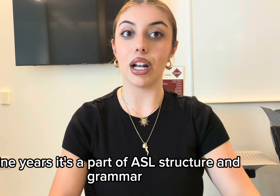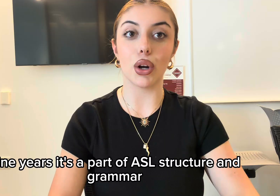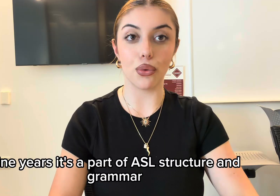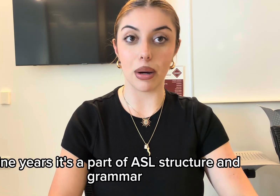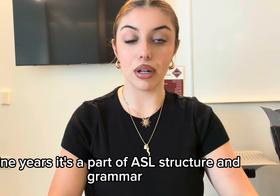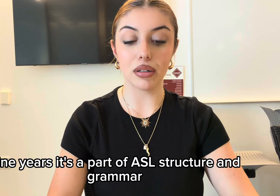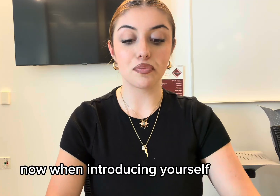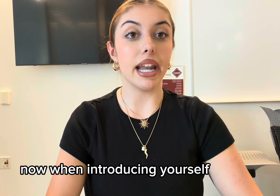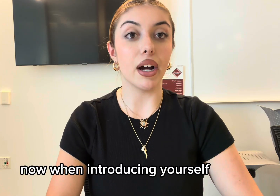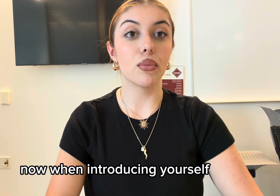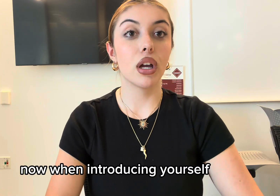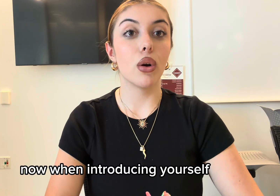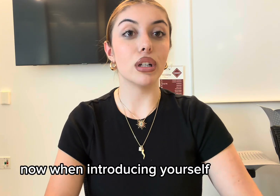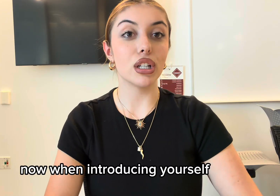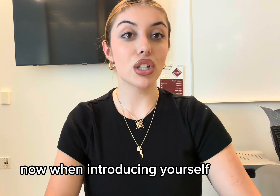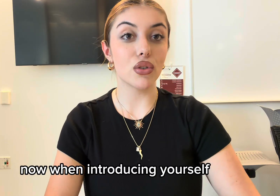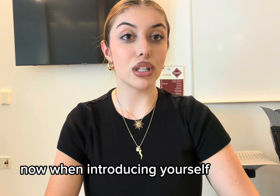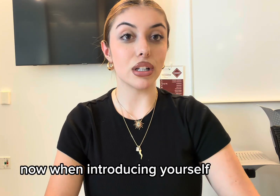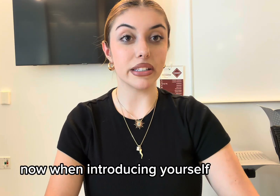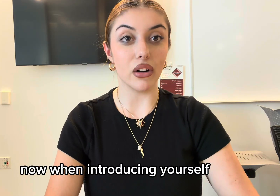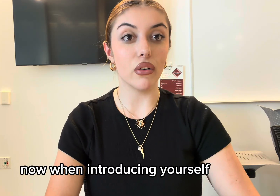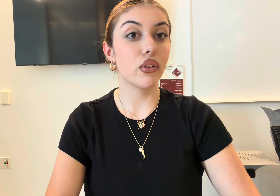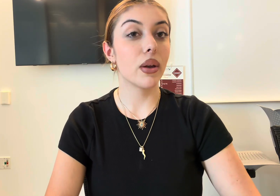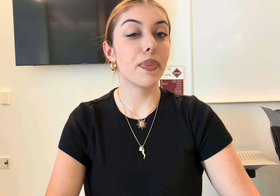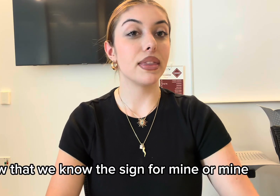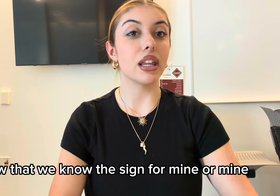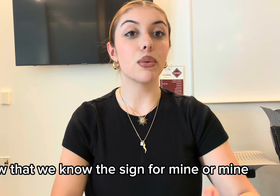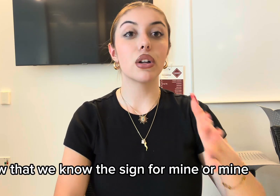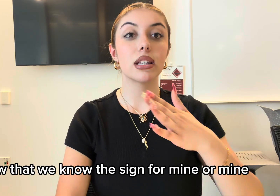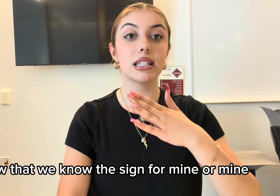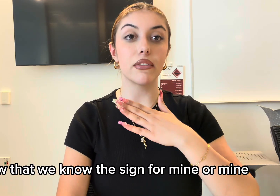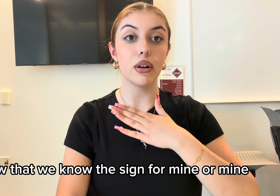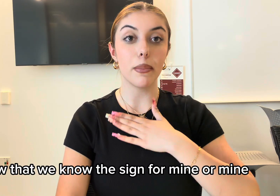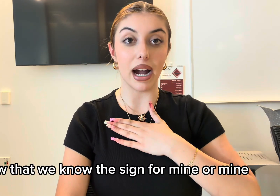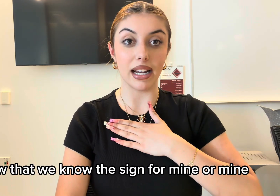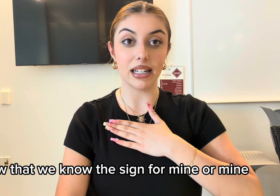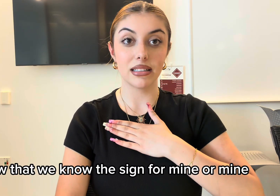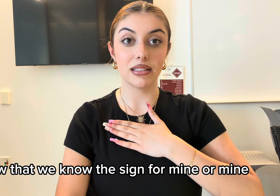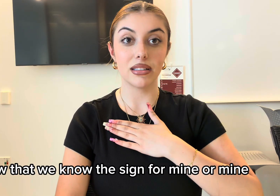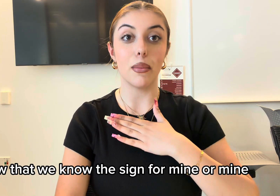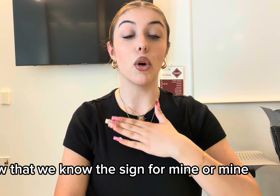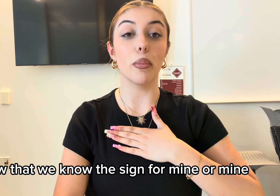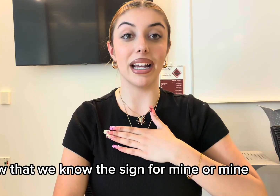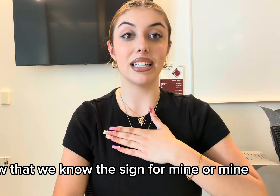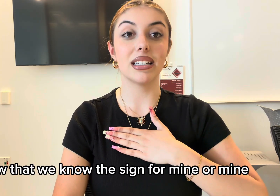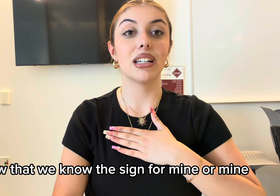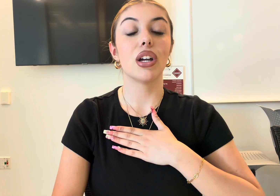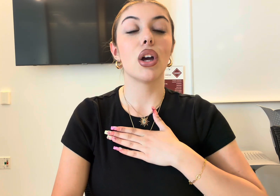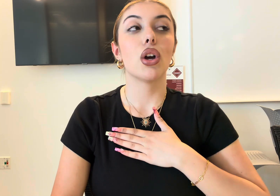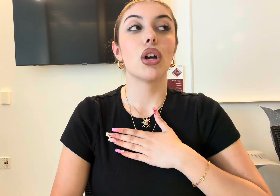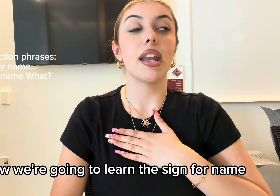and grammar. Now, when introducing yourself, now that we know the sign for mine or mine,